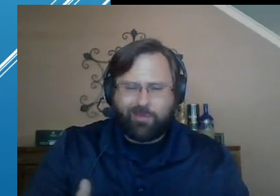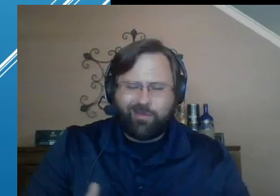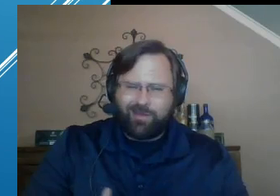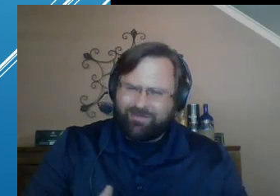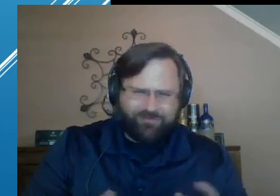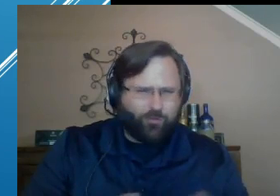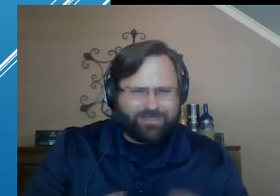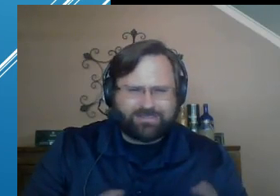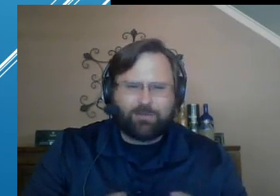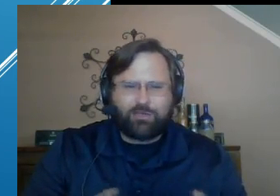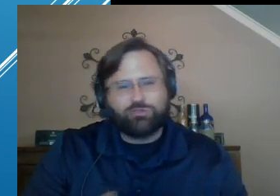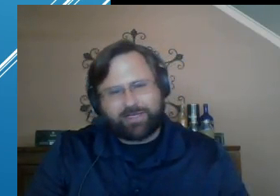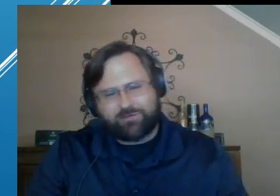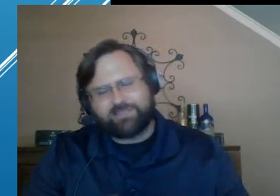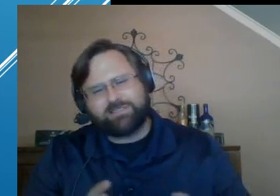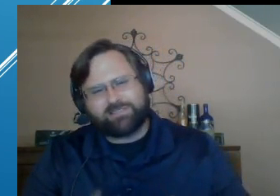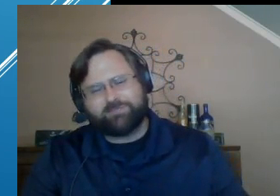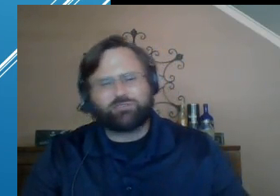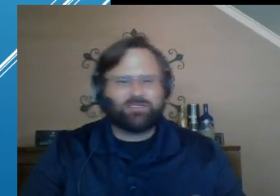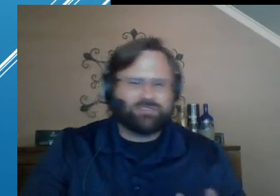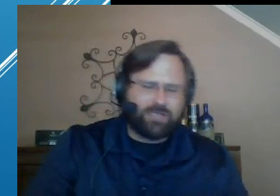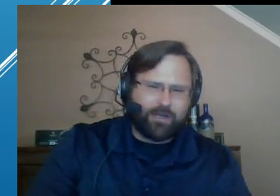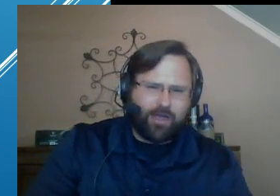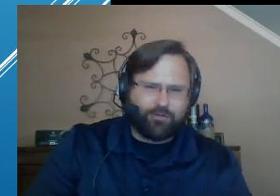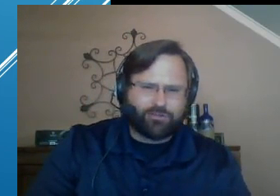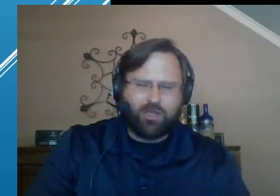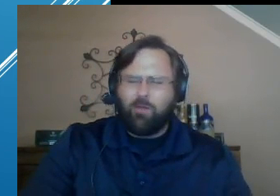now we have different reasons that we use transformations in some situations and not others